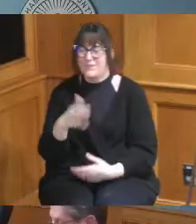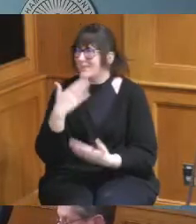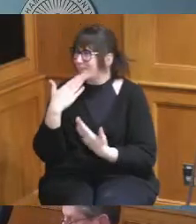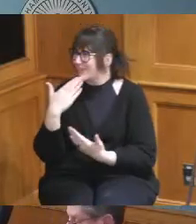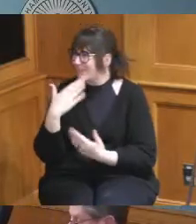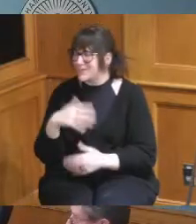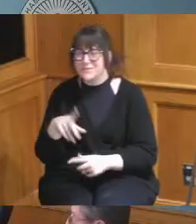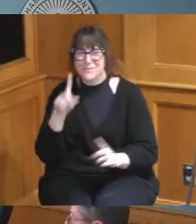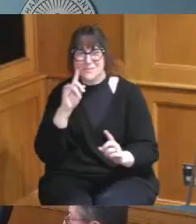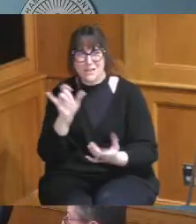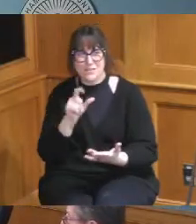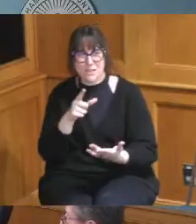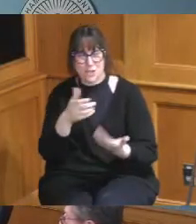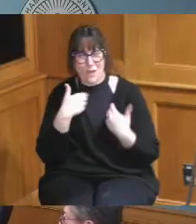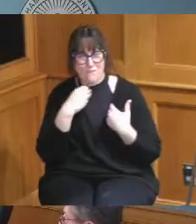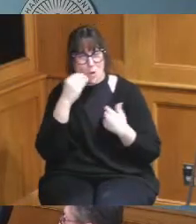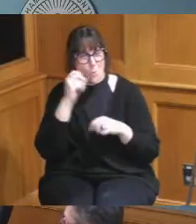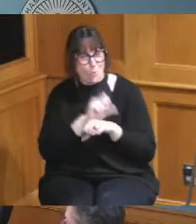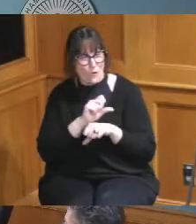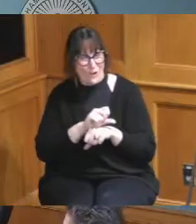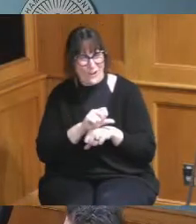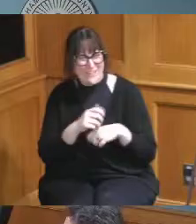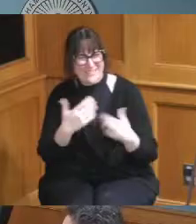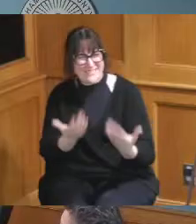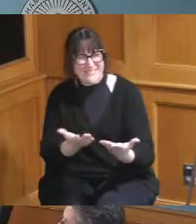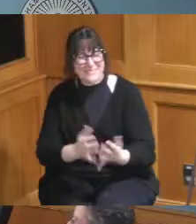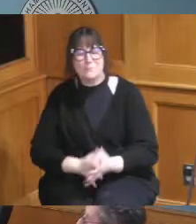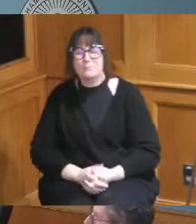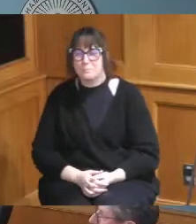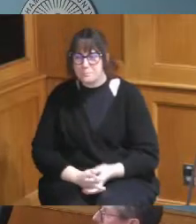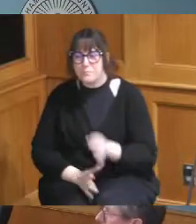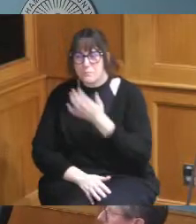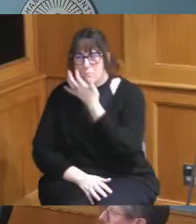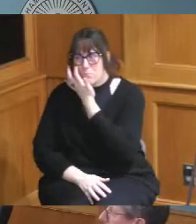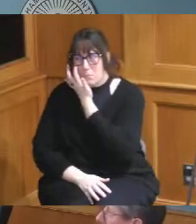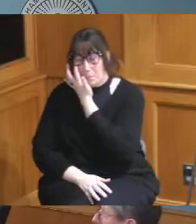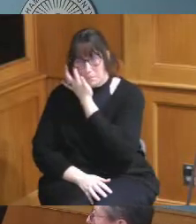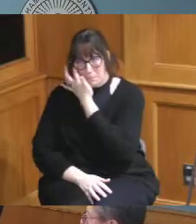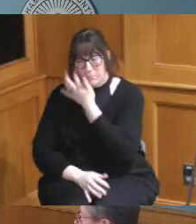sounds like you have some more homework to do the one thing and I didn't mention tiny homes because